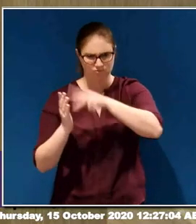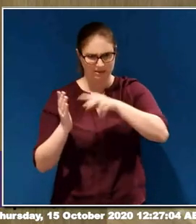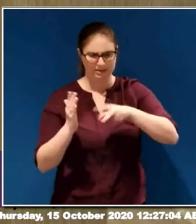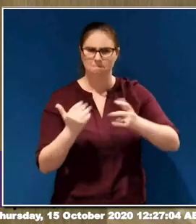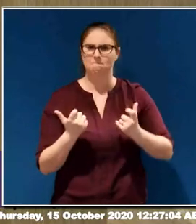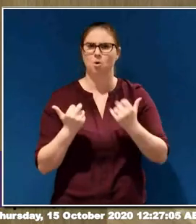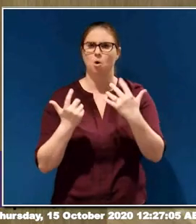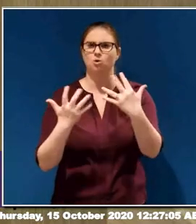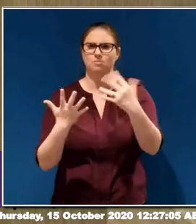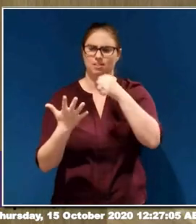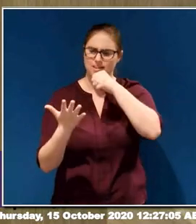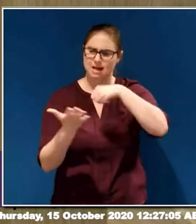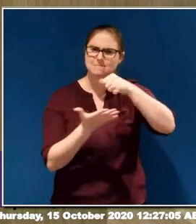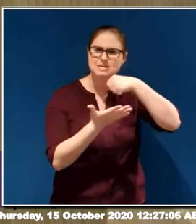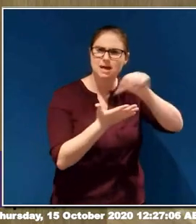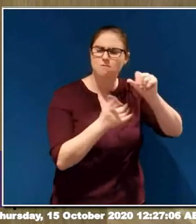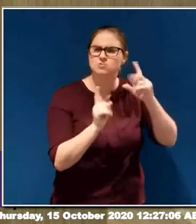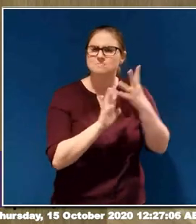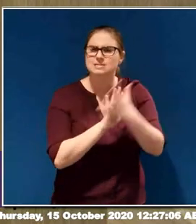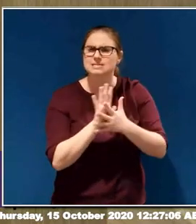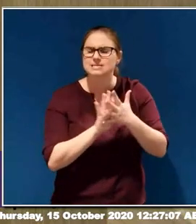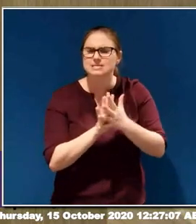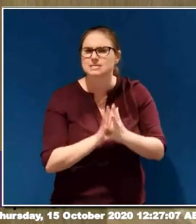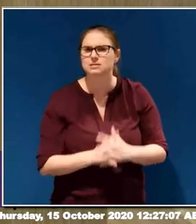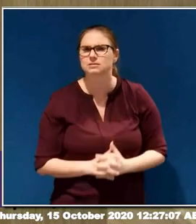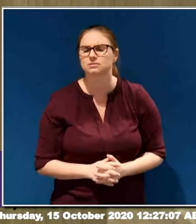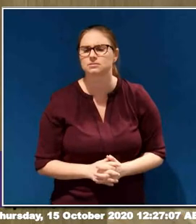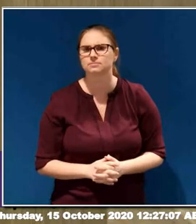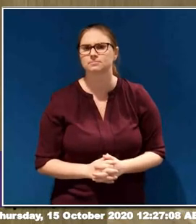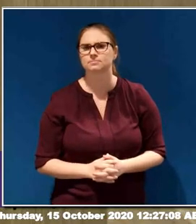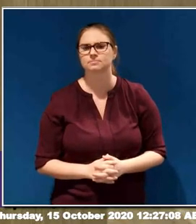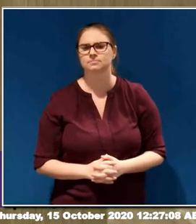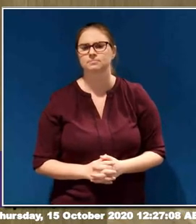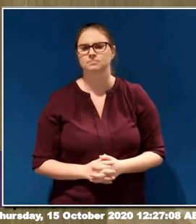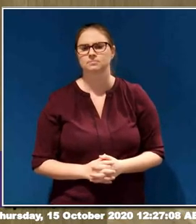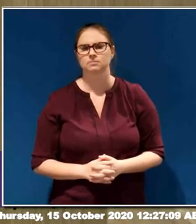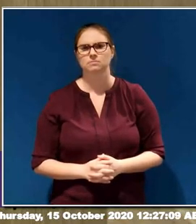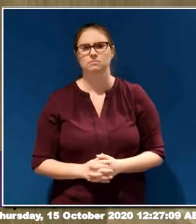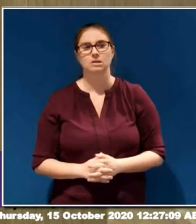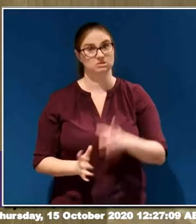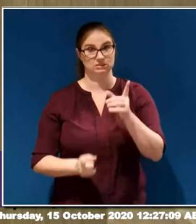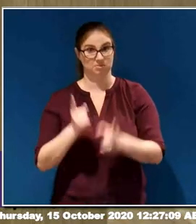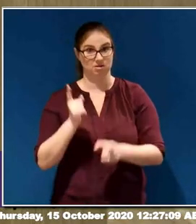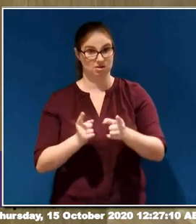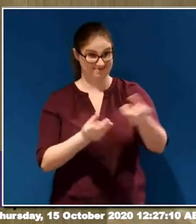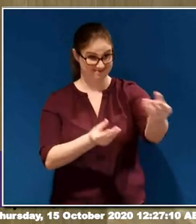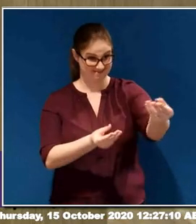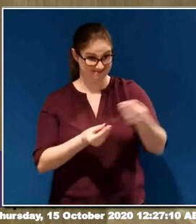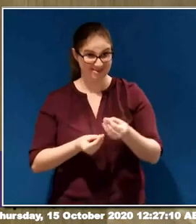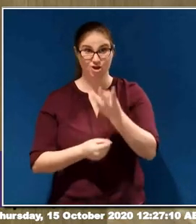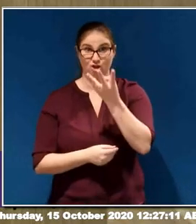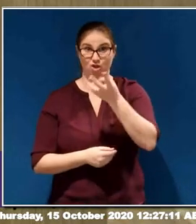So, some weeks we will have 30, some of those may be reviews,